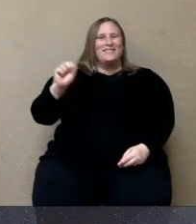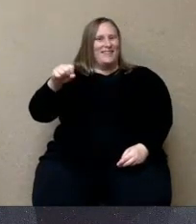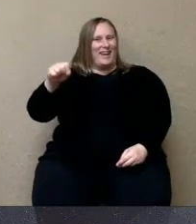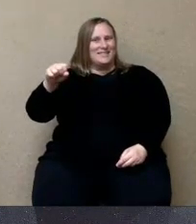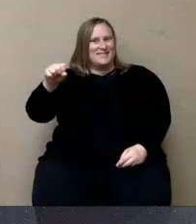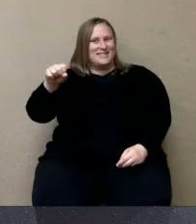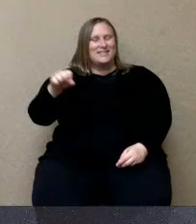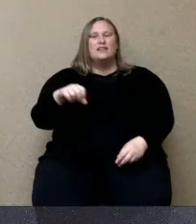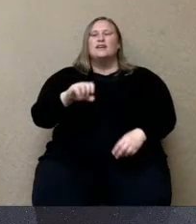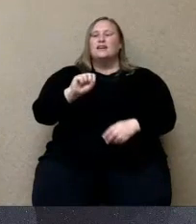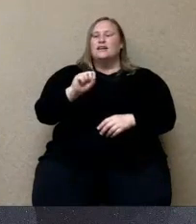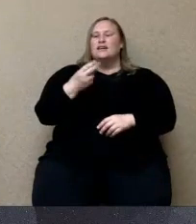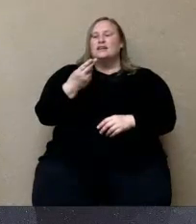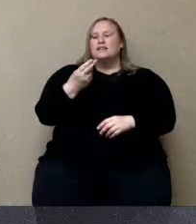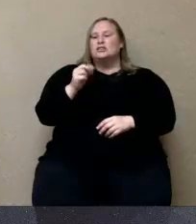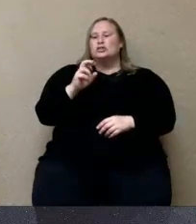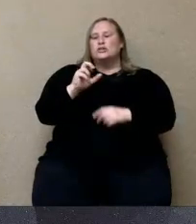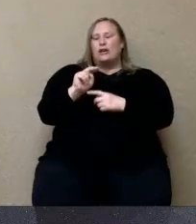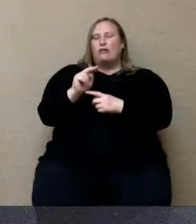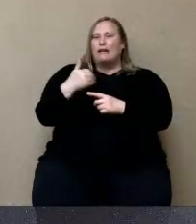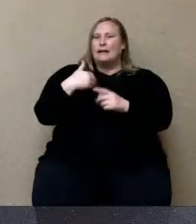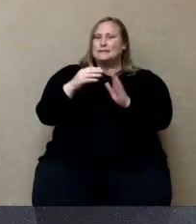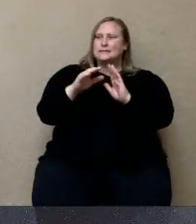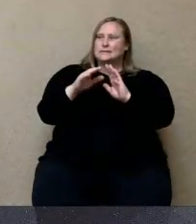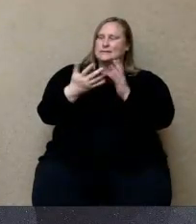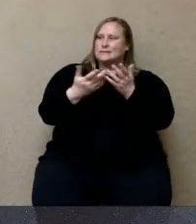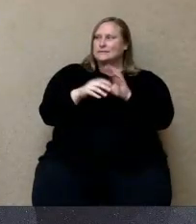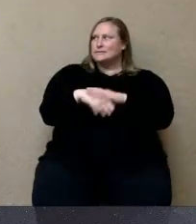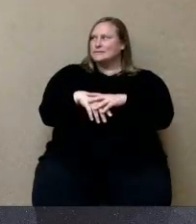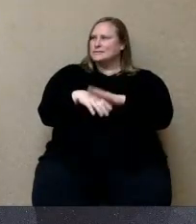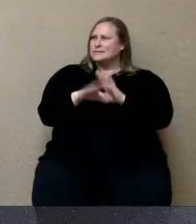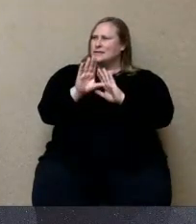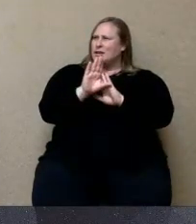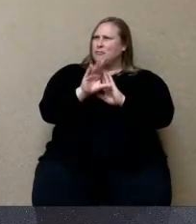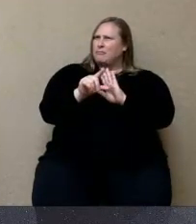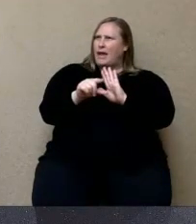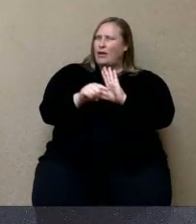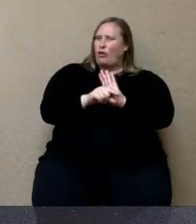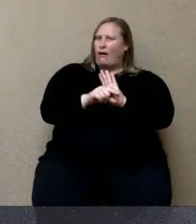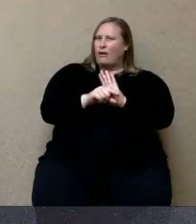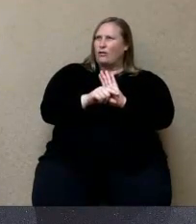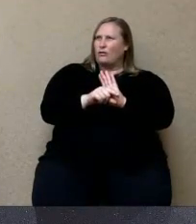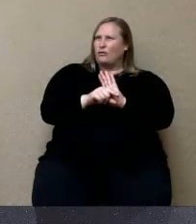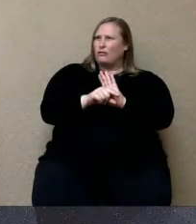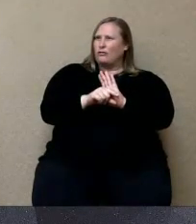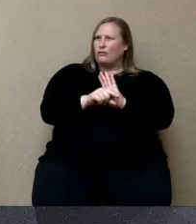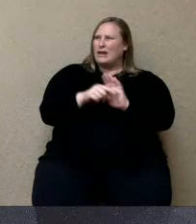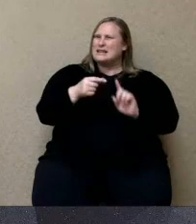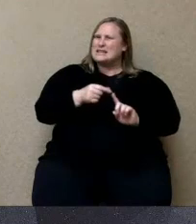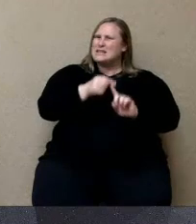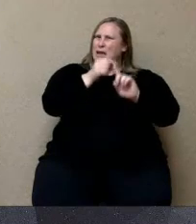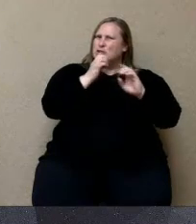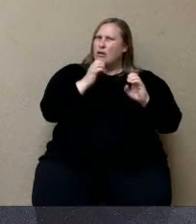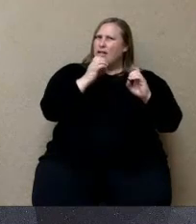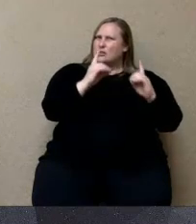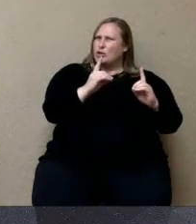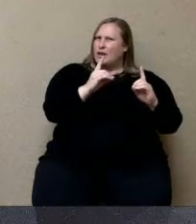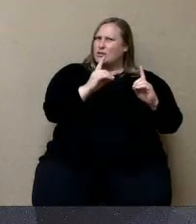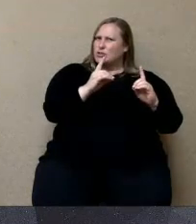She has a background in I think like yeah, she has a special education focus, right?